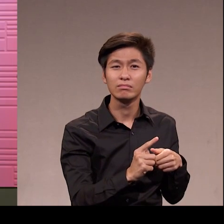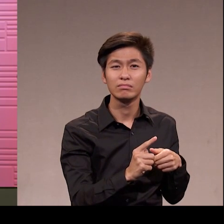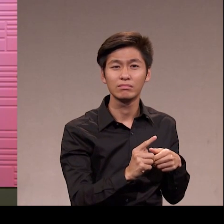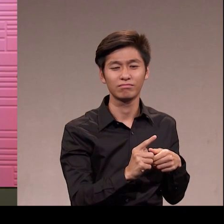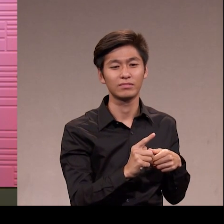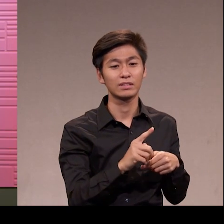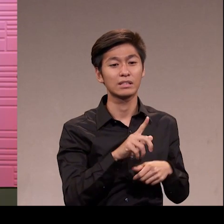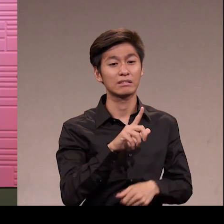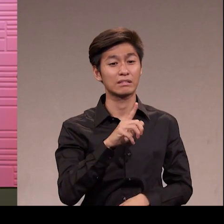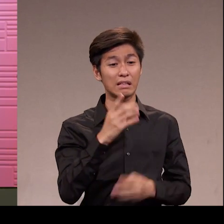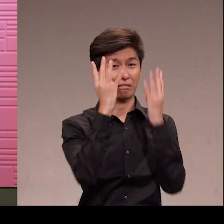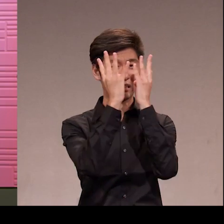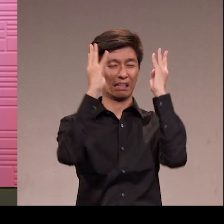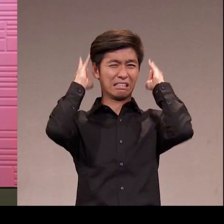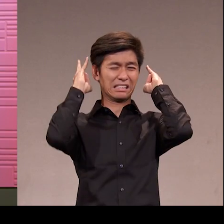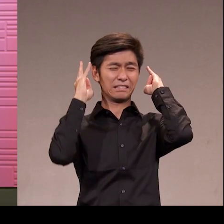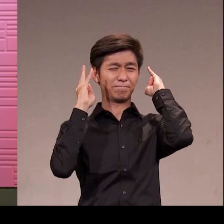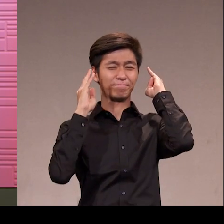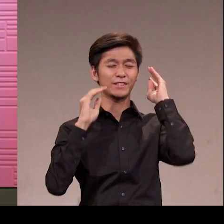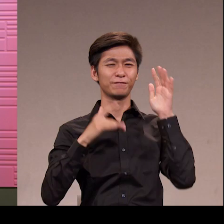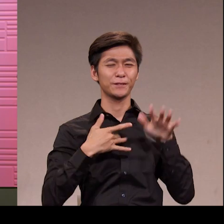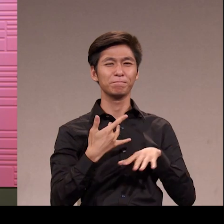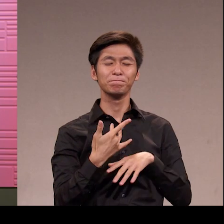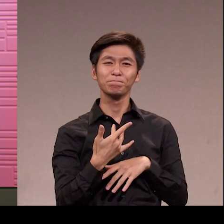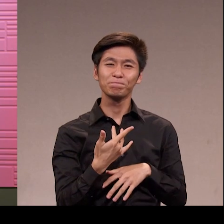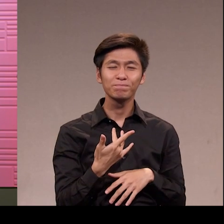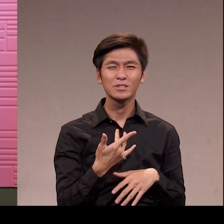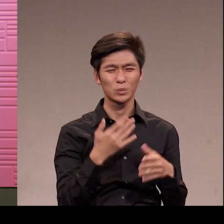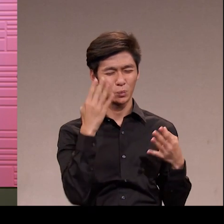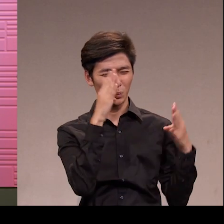Mr Lee was affected. He was worried.